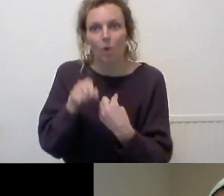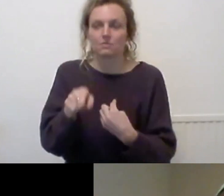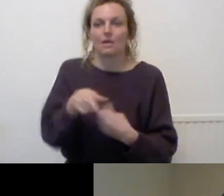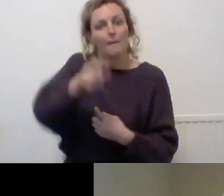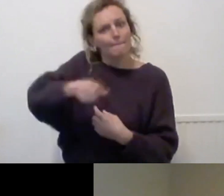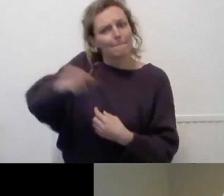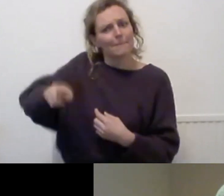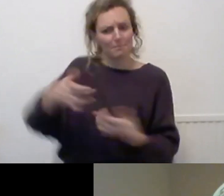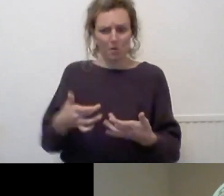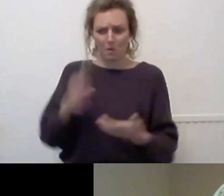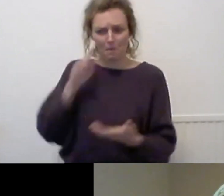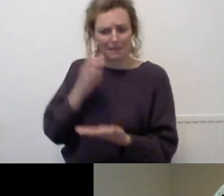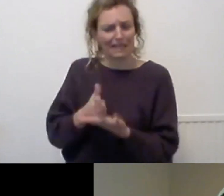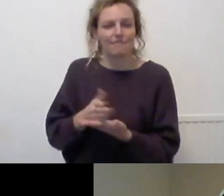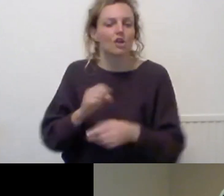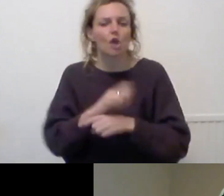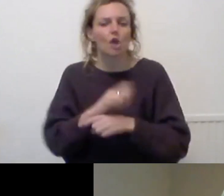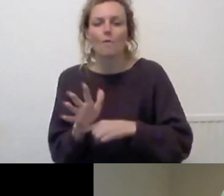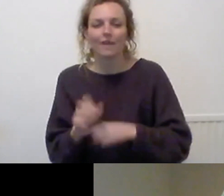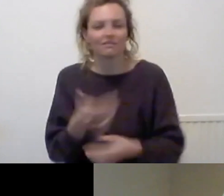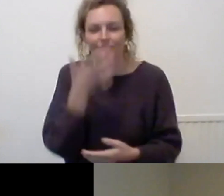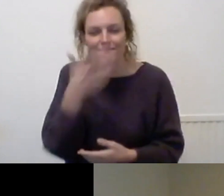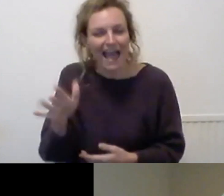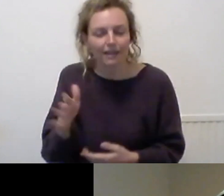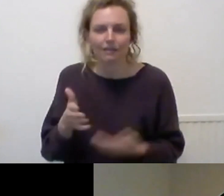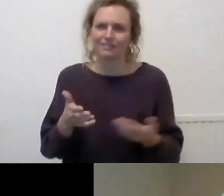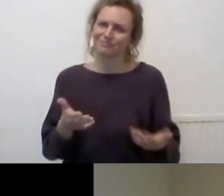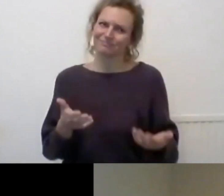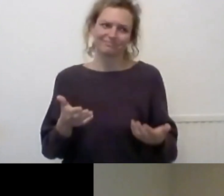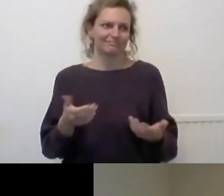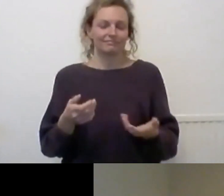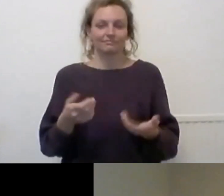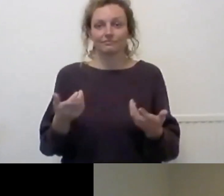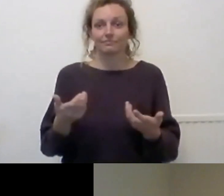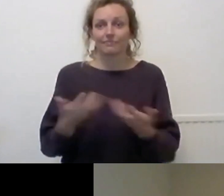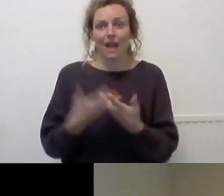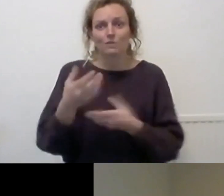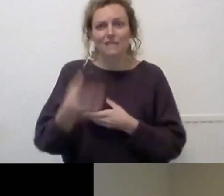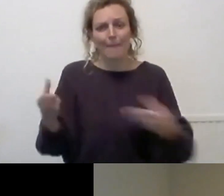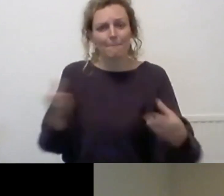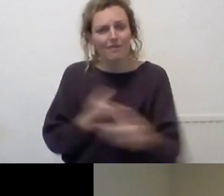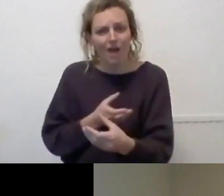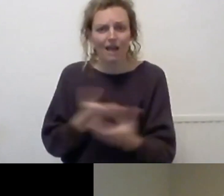In the hearts of hearts, I wish that this dreaded disease did not exist.